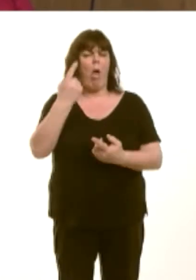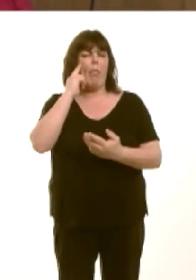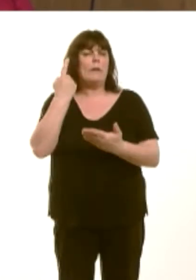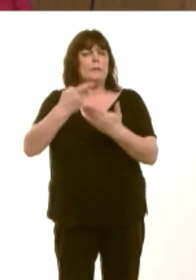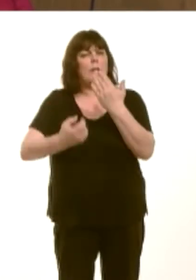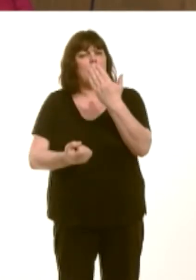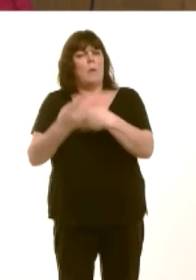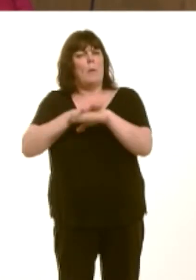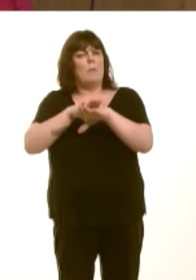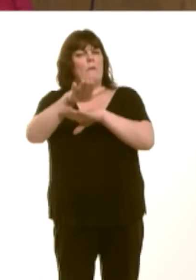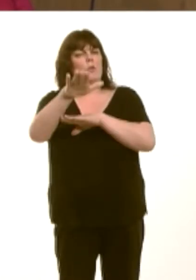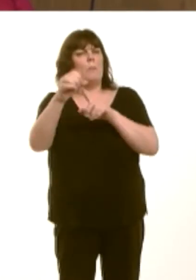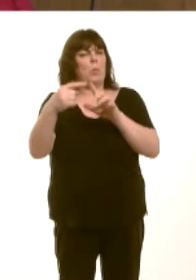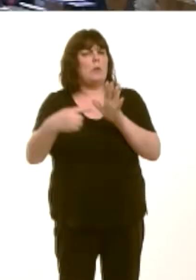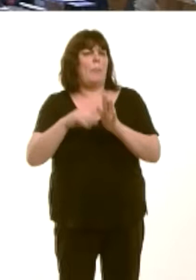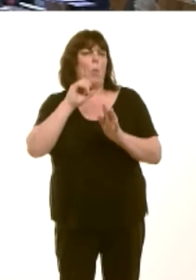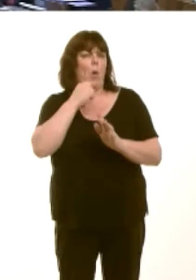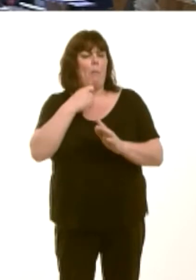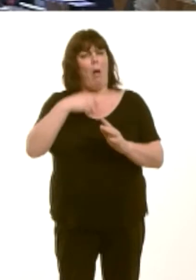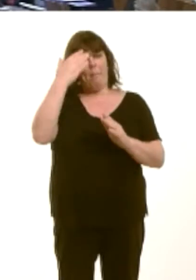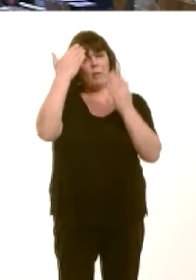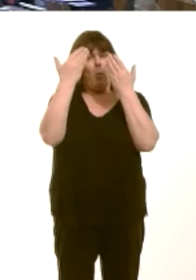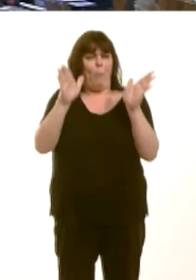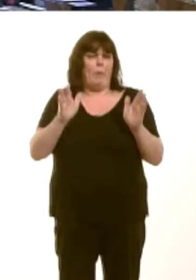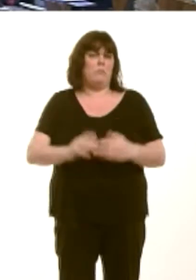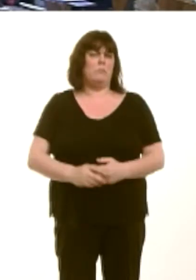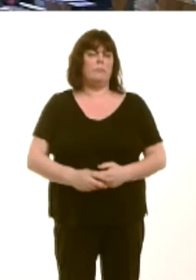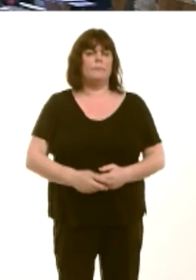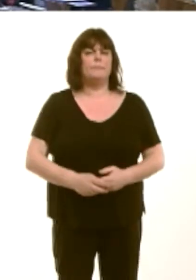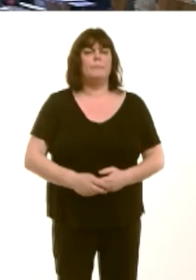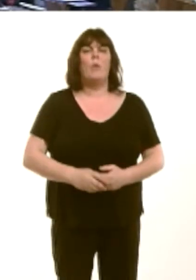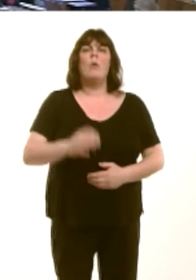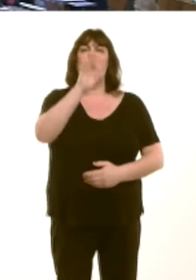We will approach that with an open mind. Bethan Jenkins: 5.